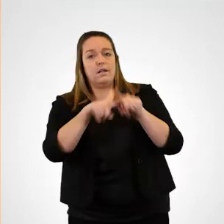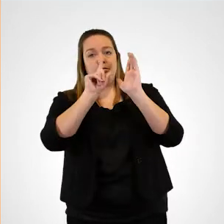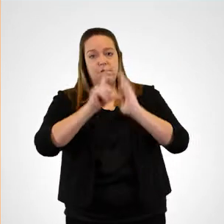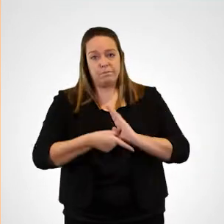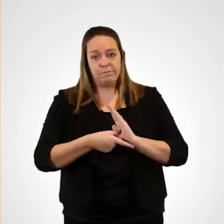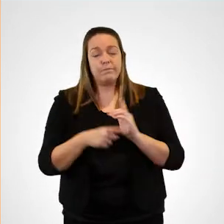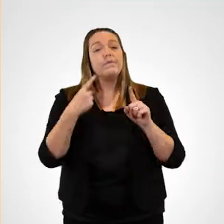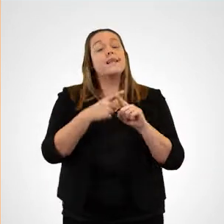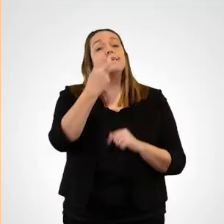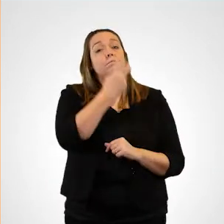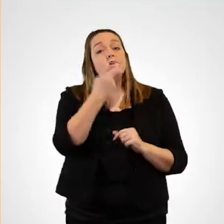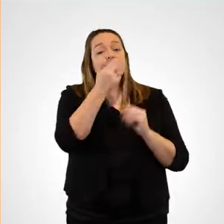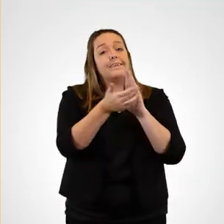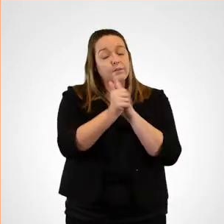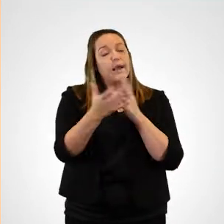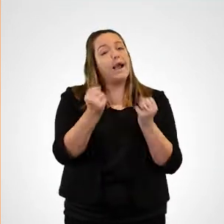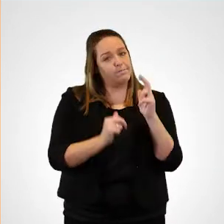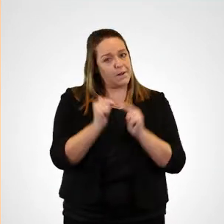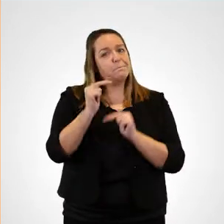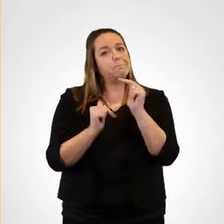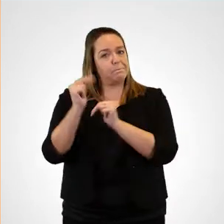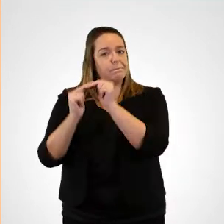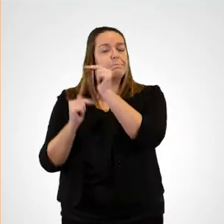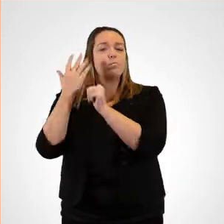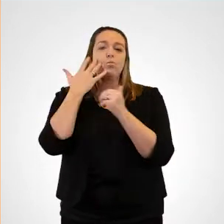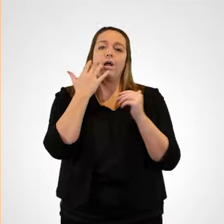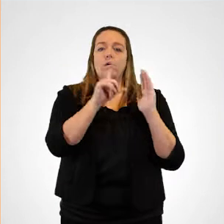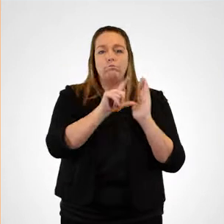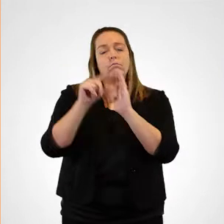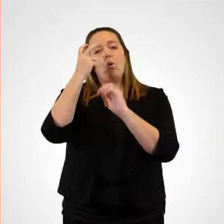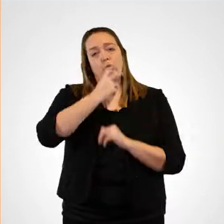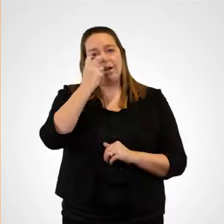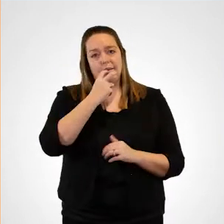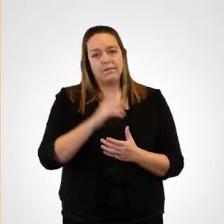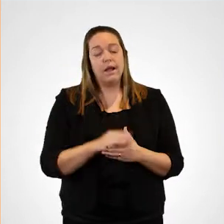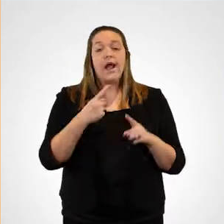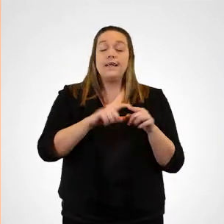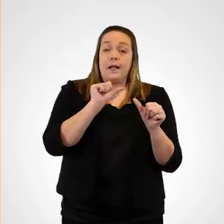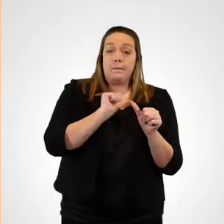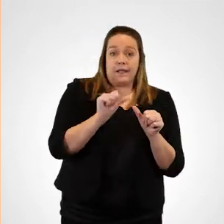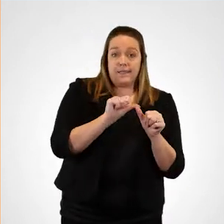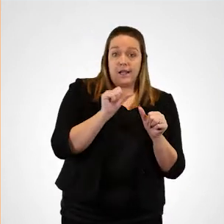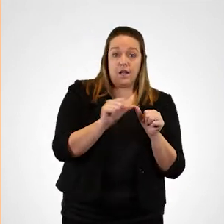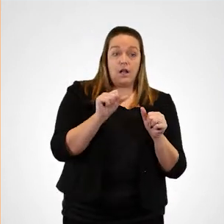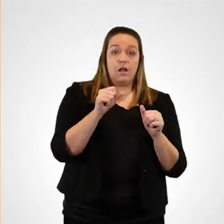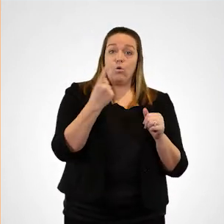and that speechreading skills develop over time and they tend to be better in deaf children than in hearing children.